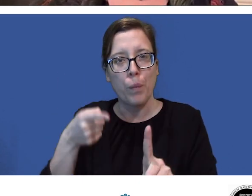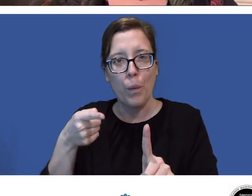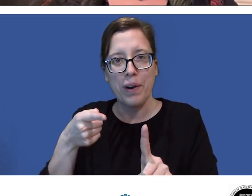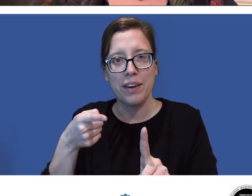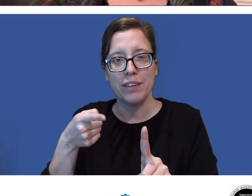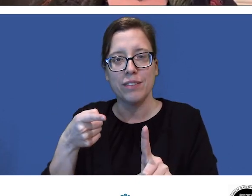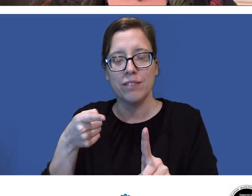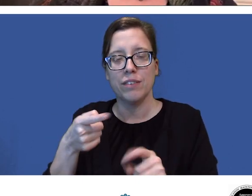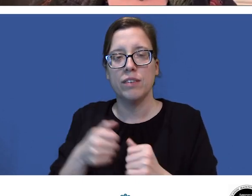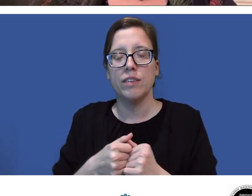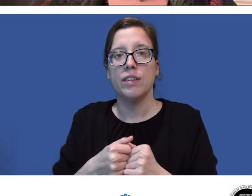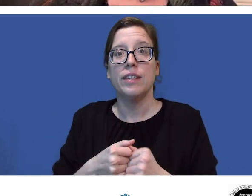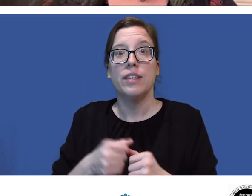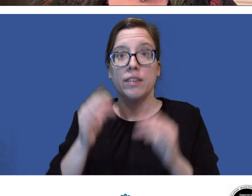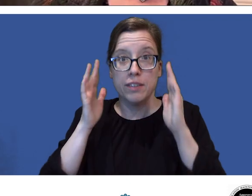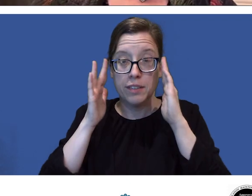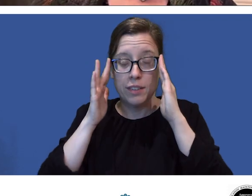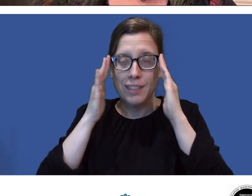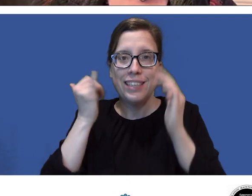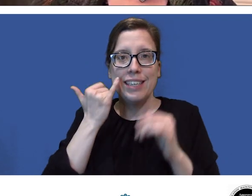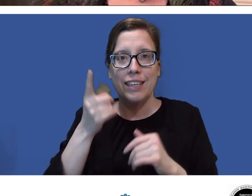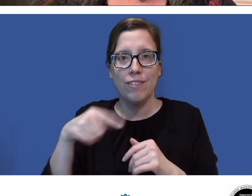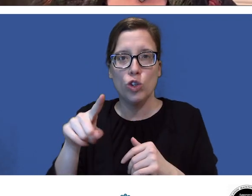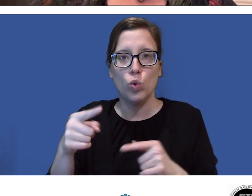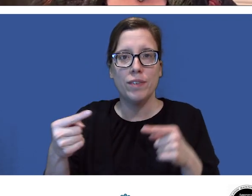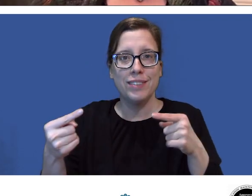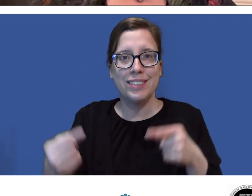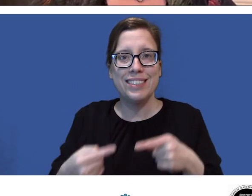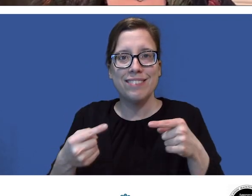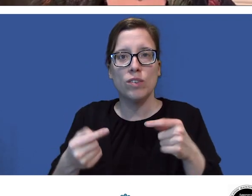what I want you to get out of that situation. In case you